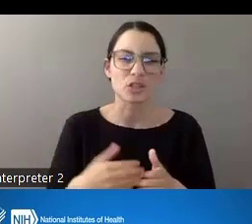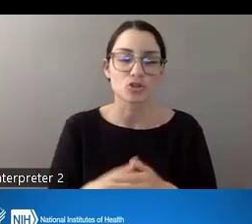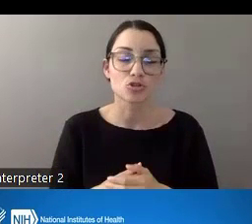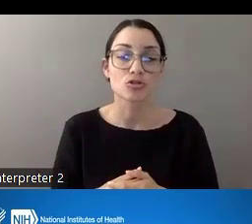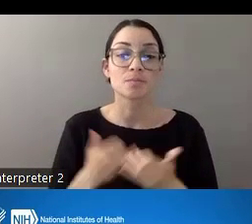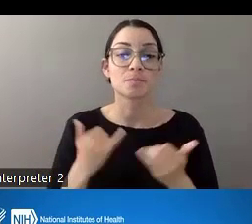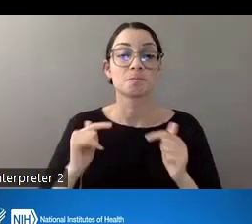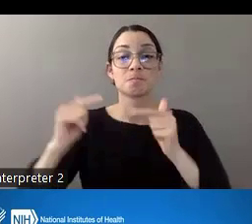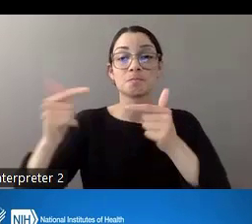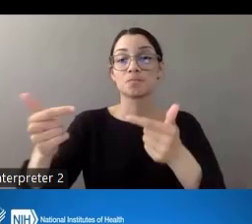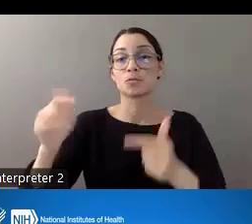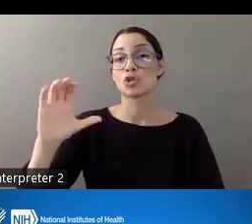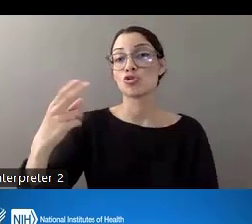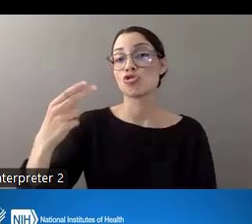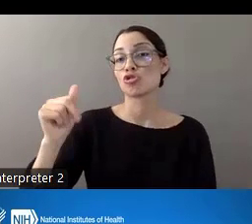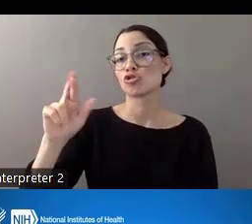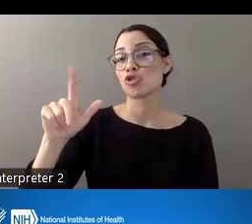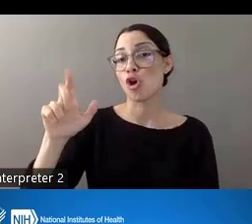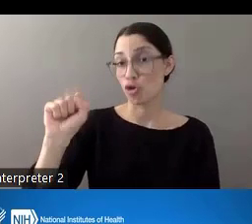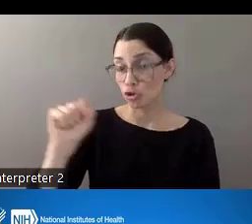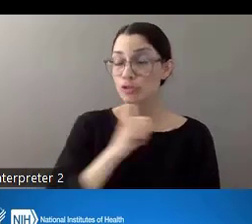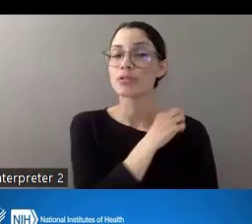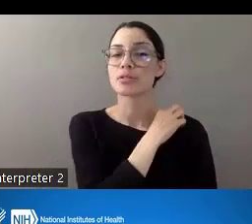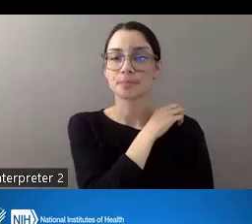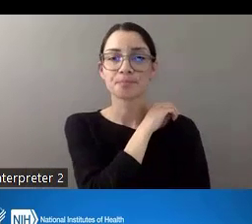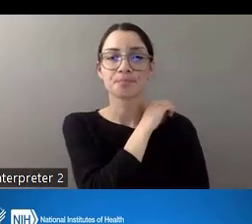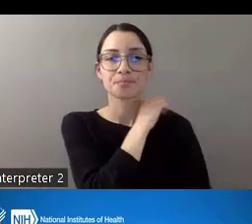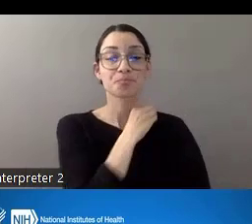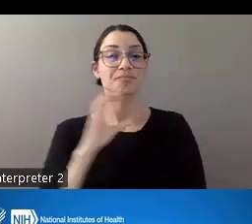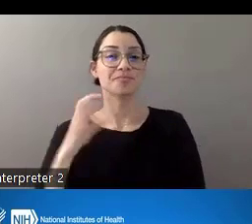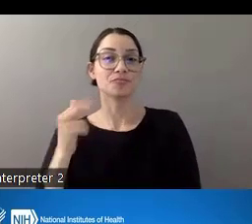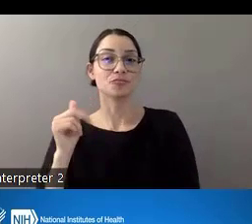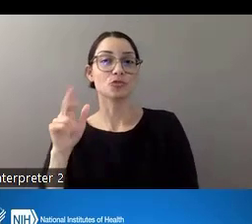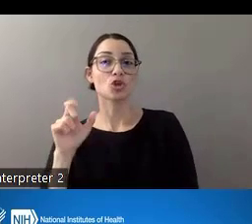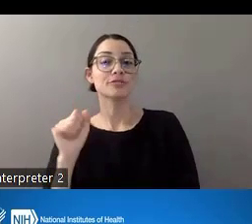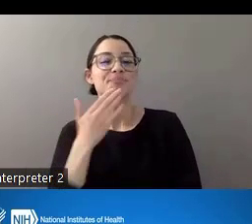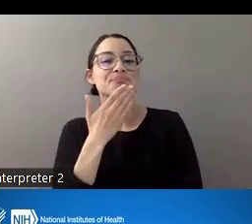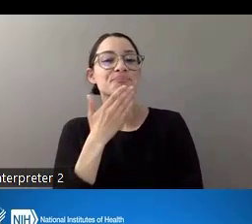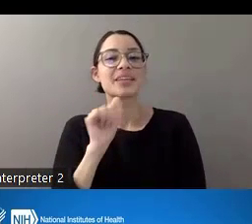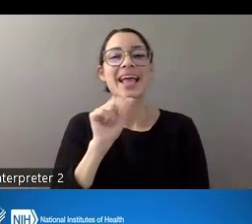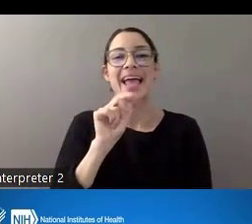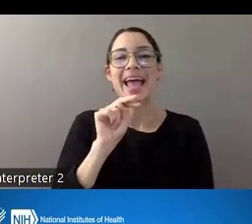Charles Anson: Okay. So thank you, Anne and Liz for that presentation.